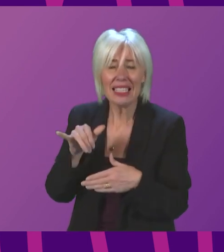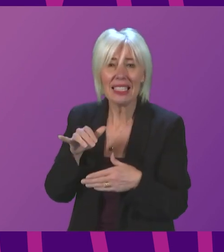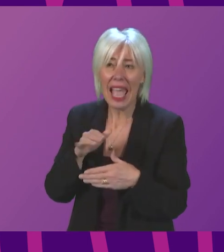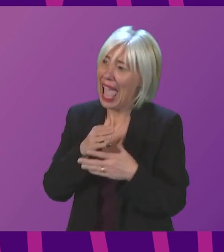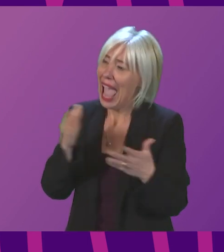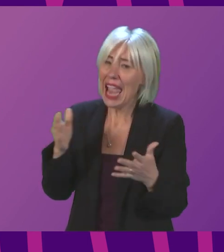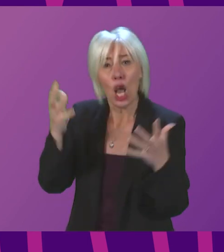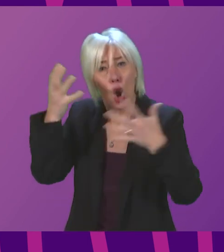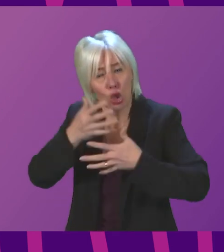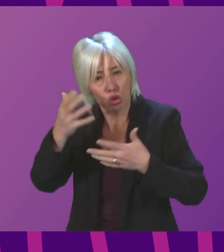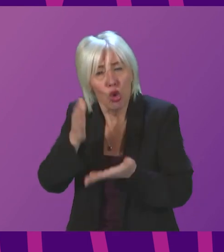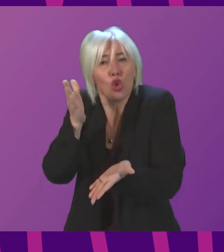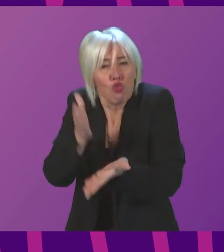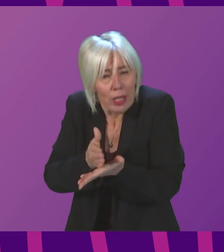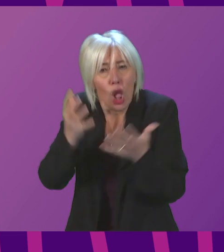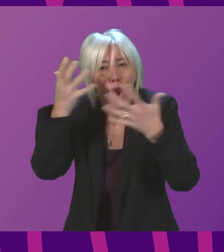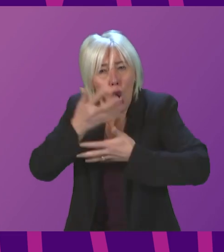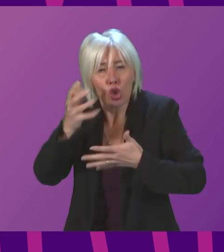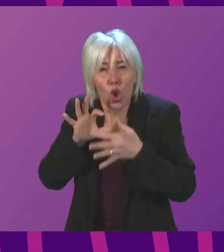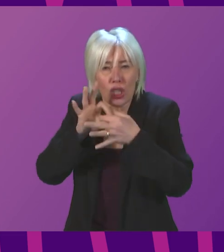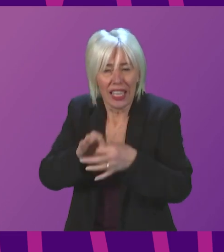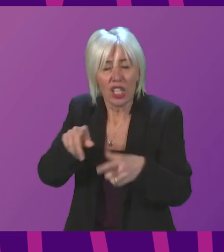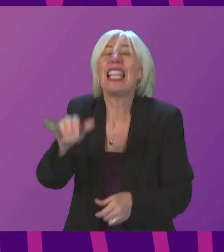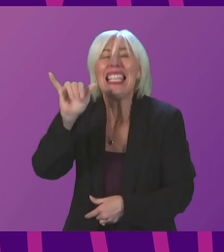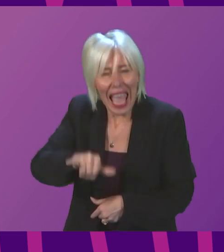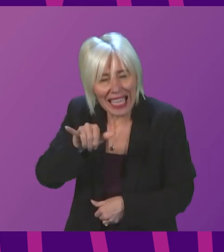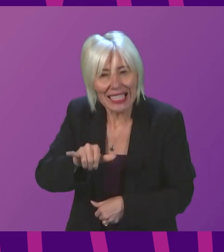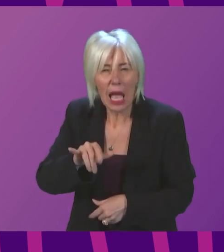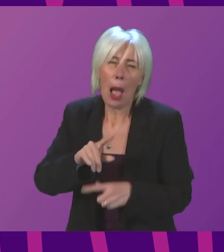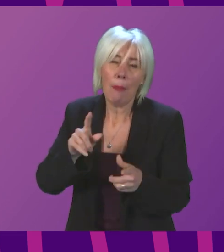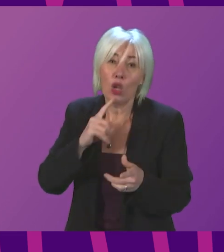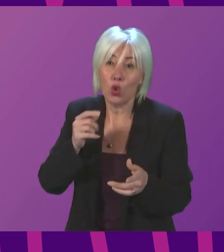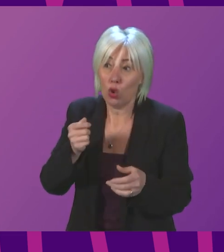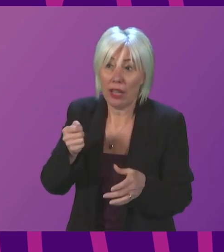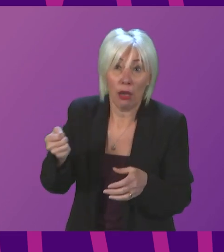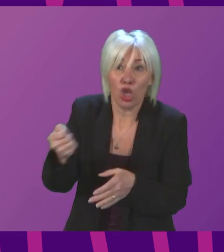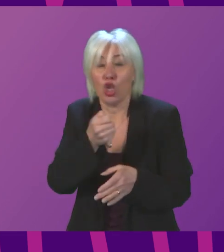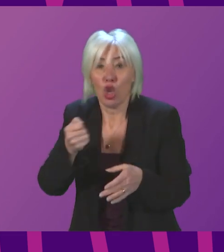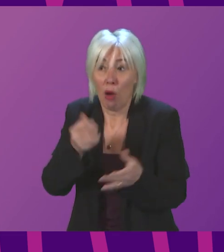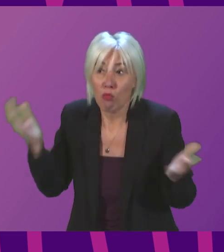concerns around these matters, but do not whip up concern on the part of parents for